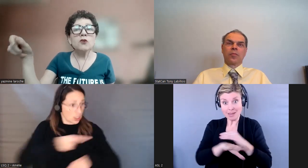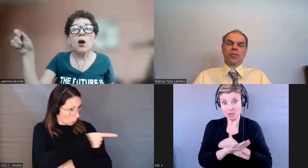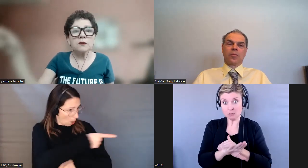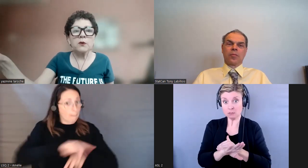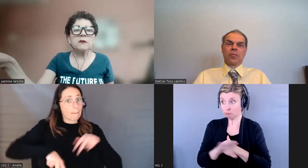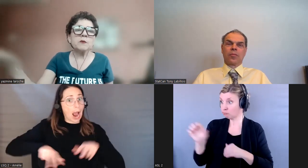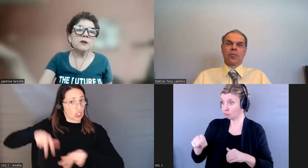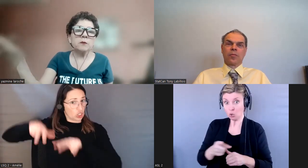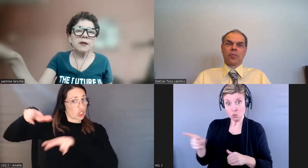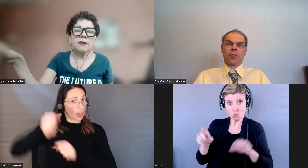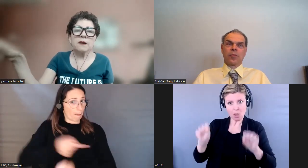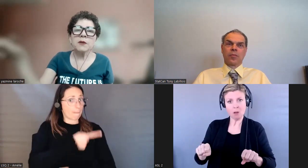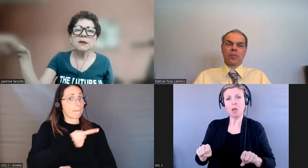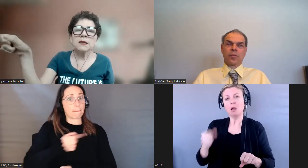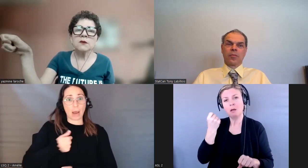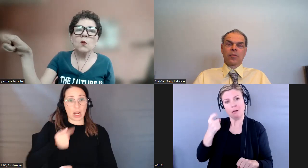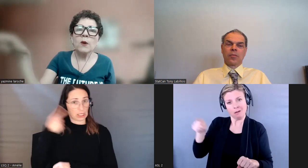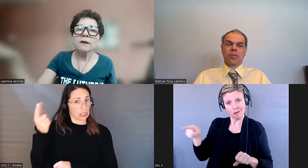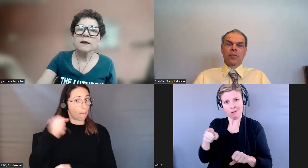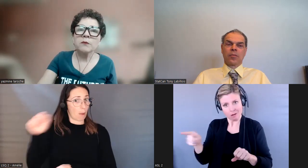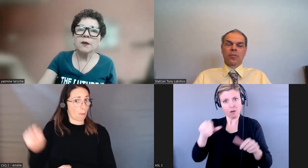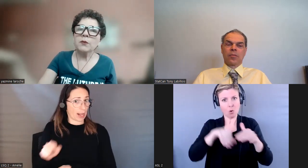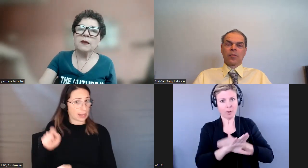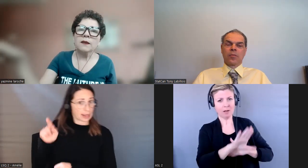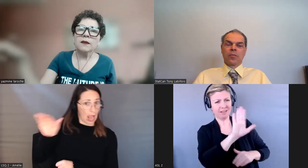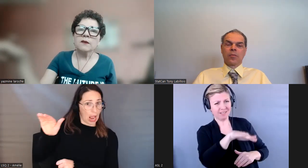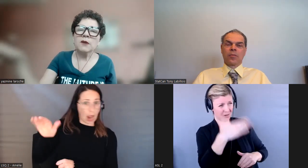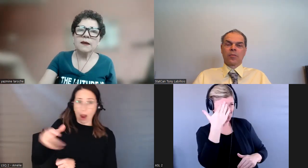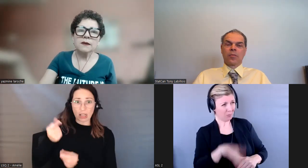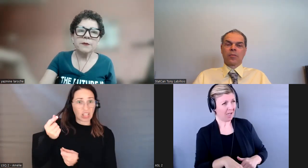not going to spend your money there because they don't welcome people who can't climb